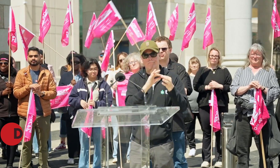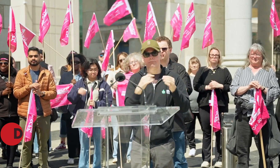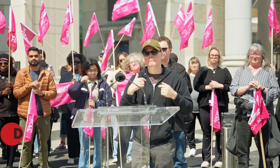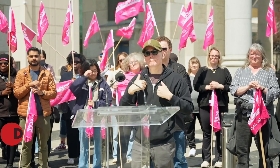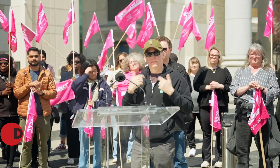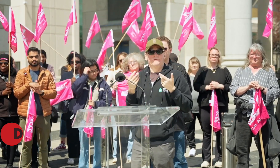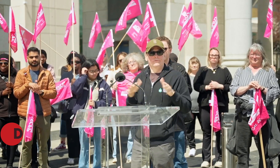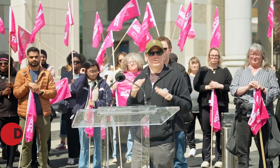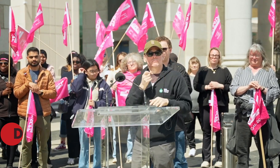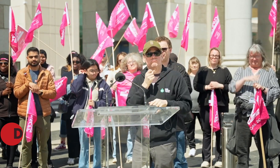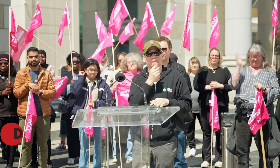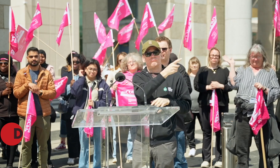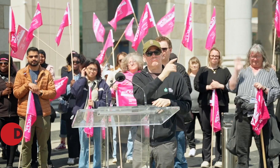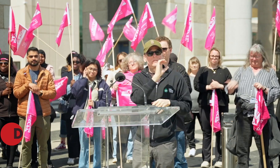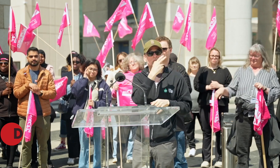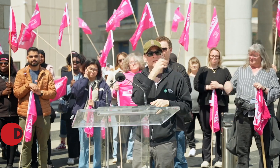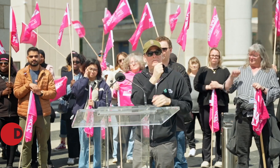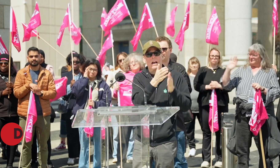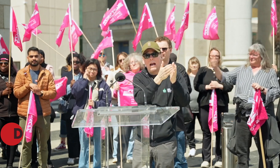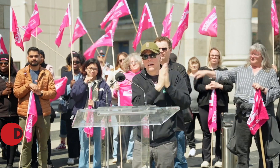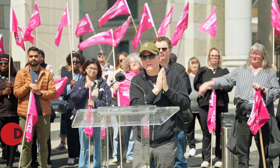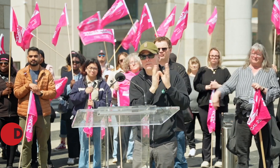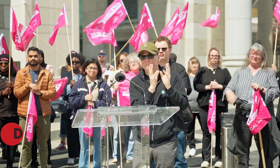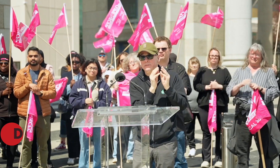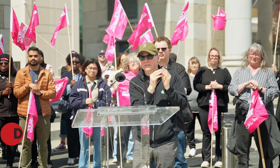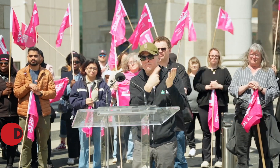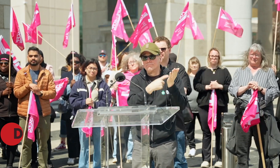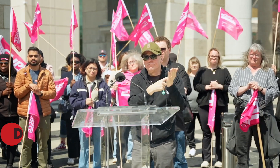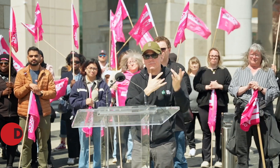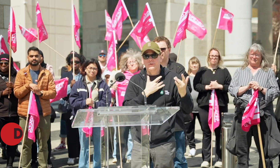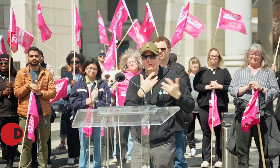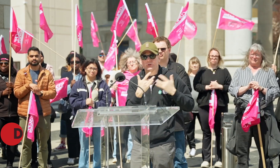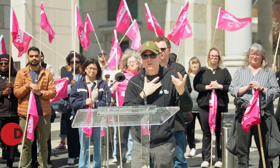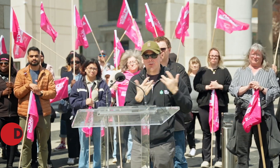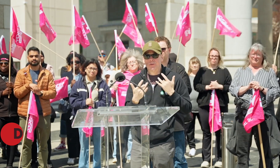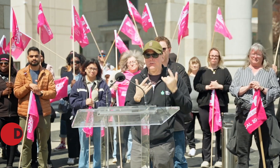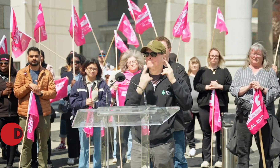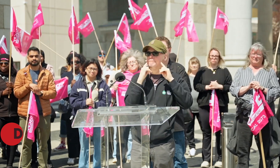and I contacted CHS asking for a meeting to discuss our concerns but